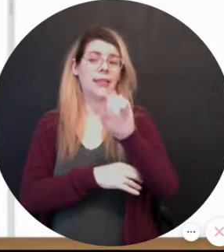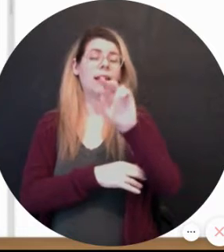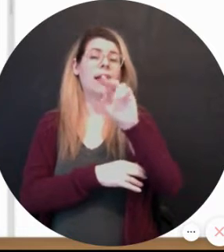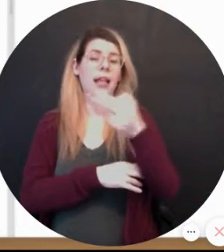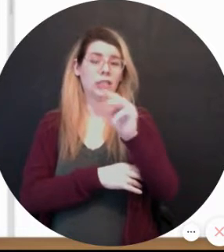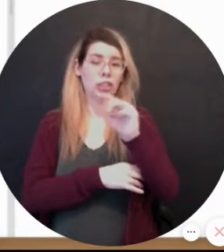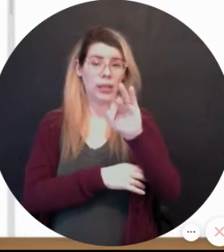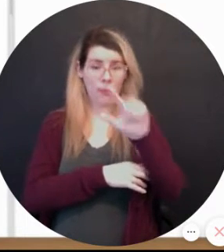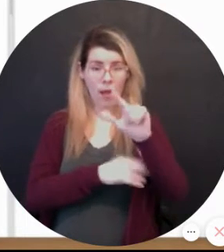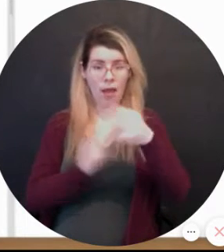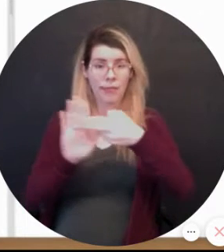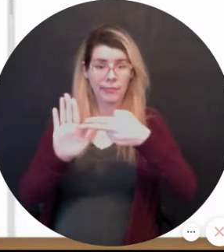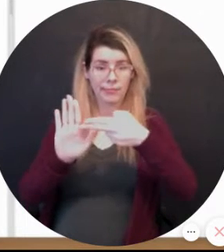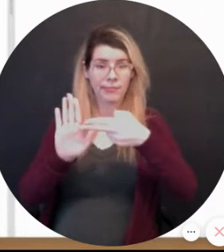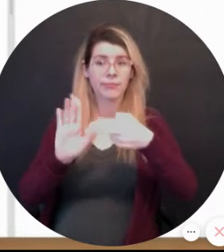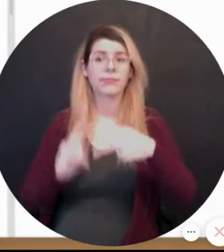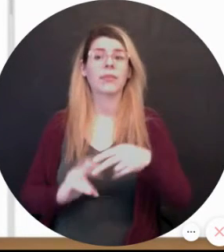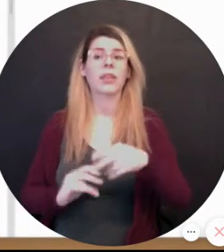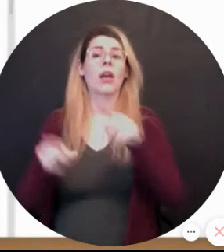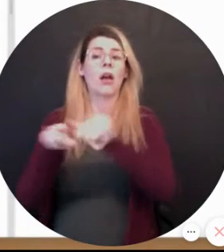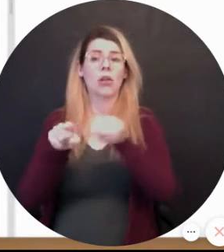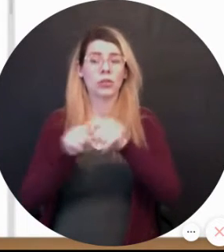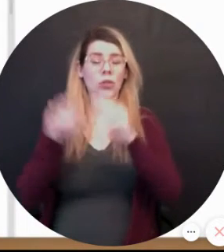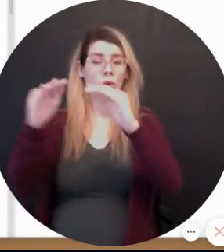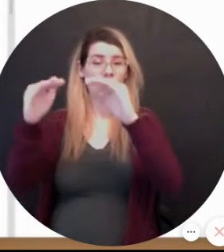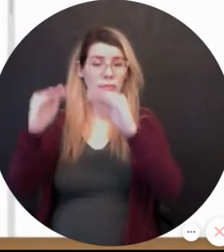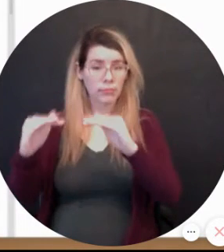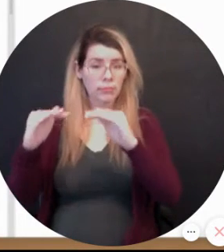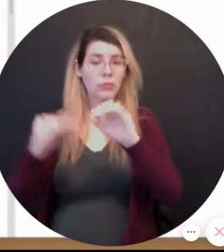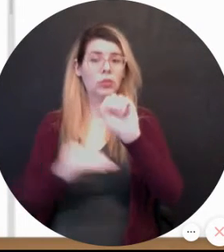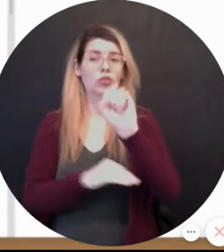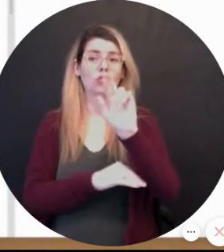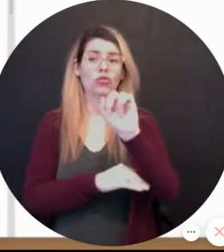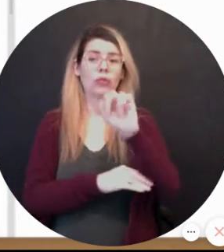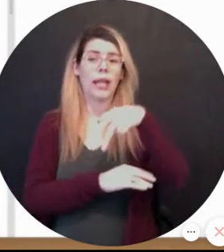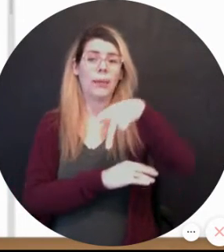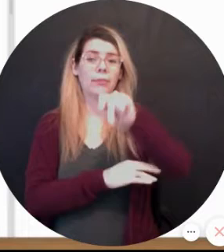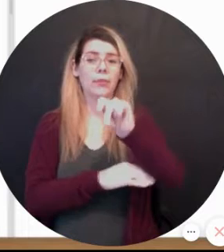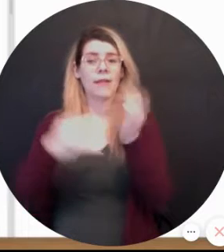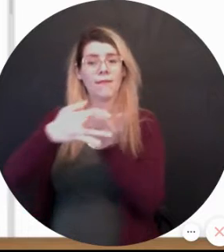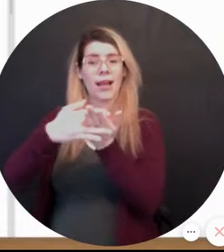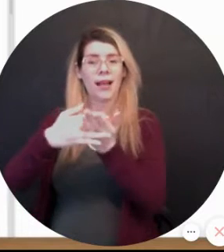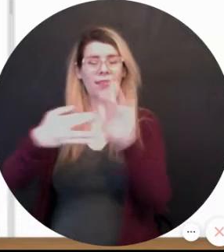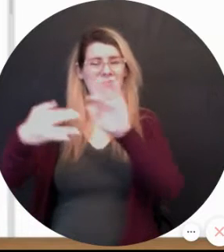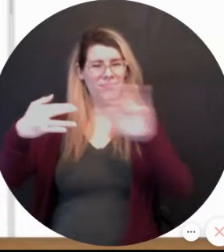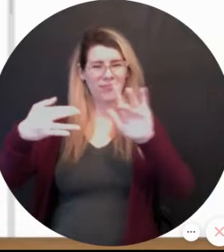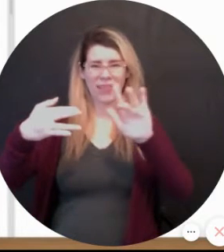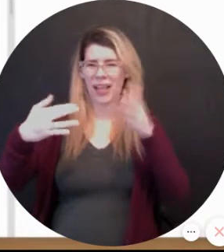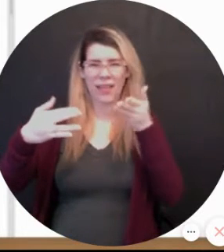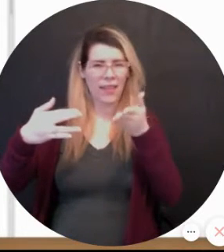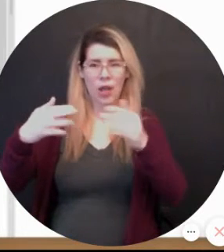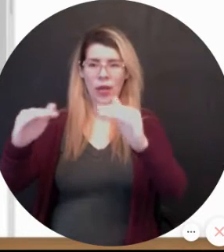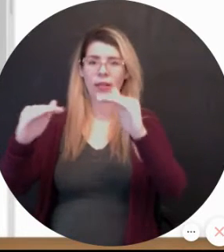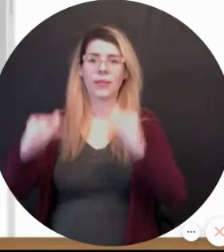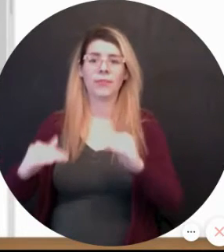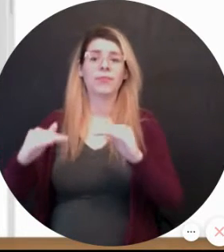We also have our script.js right now the file is empty. And style.css which is also empty.